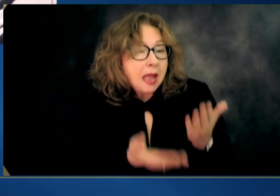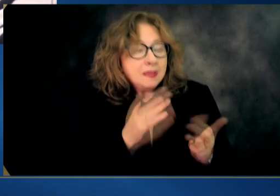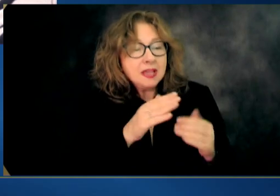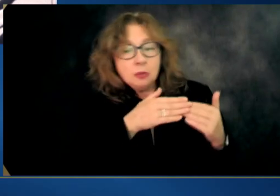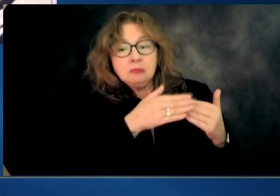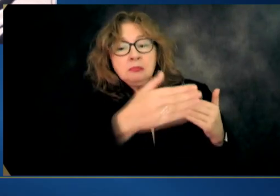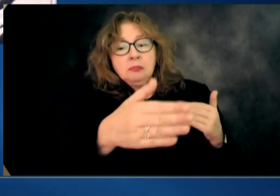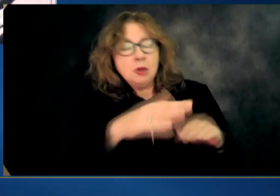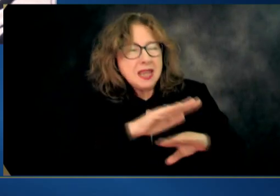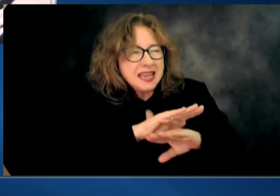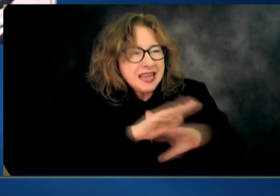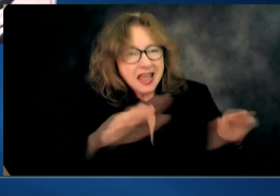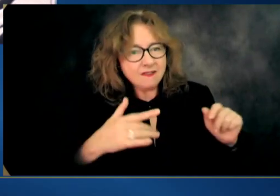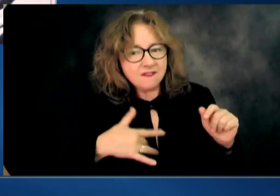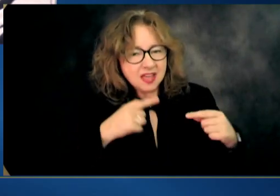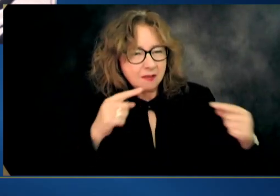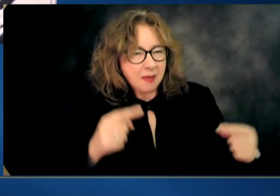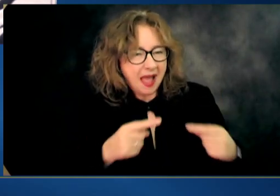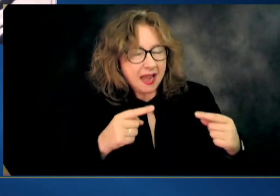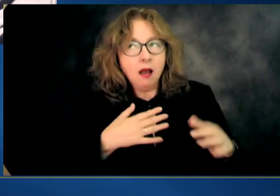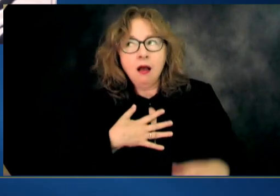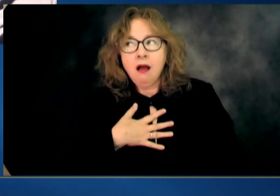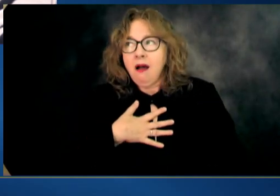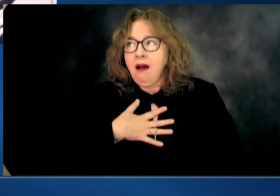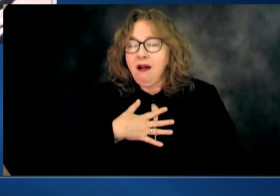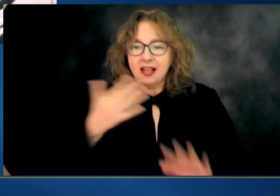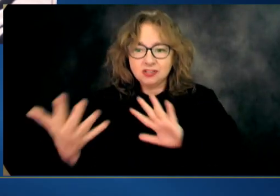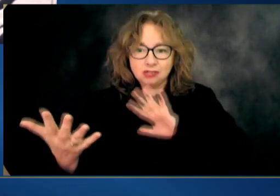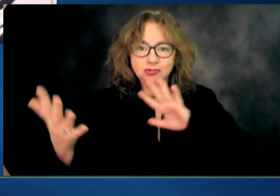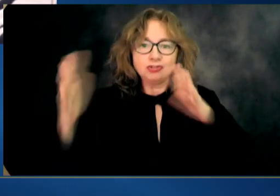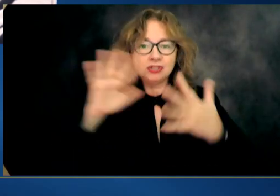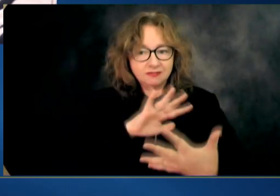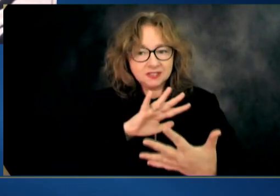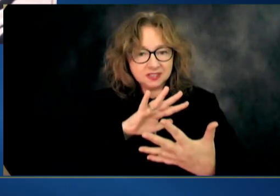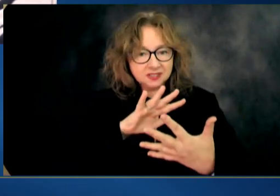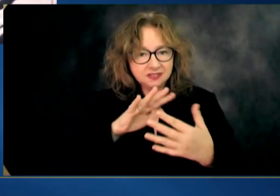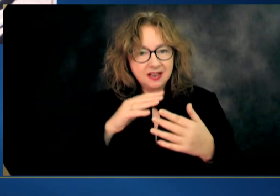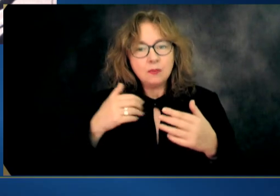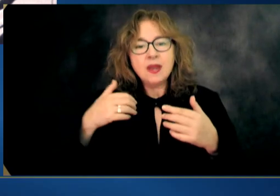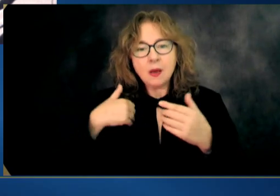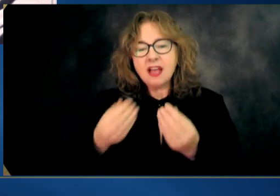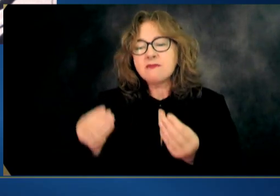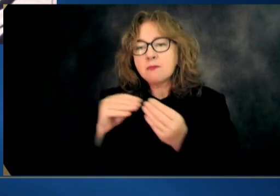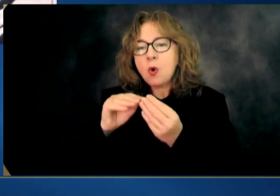shift, and we have a lot of things in the pipeline that are continuing. It's an exciting time,